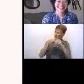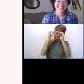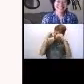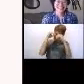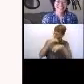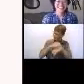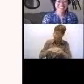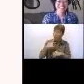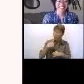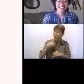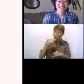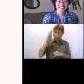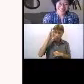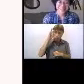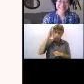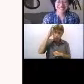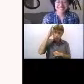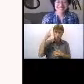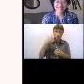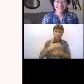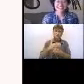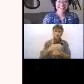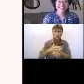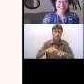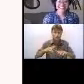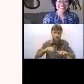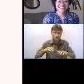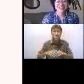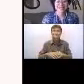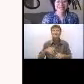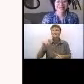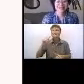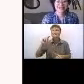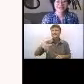I appreciate that, Patti. Actually it's great. I appreciate it. Thank you for leading in